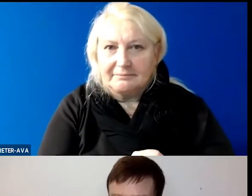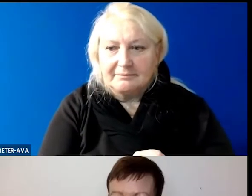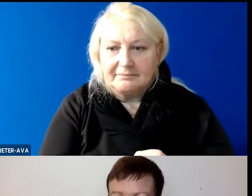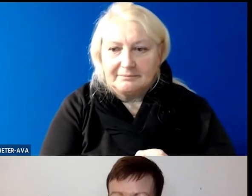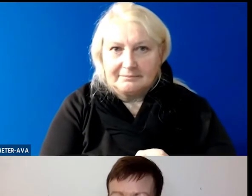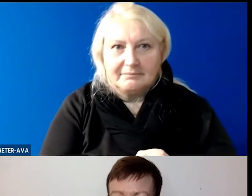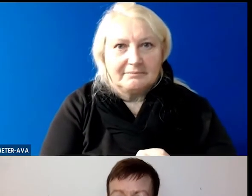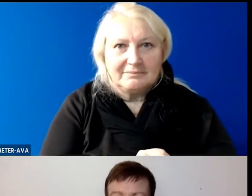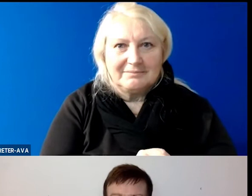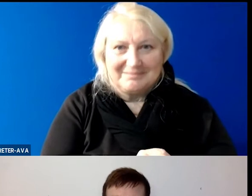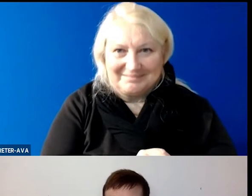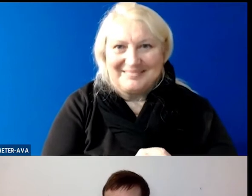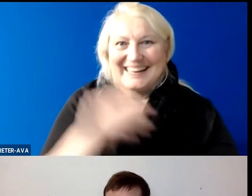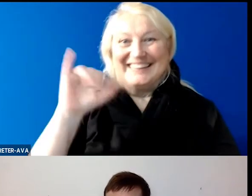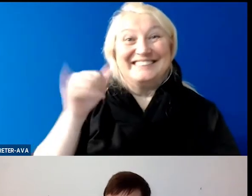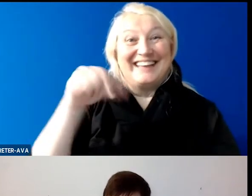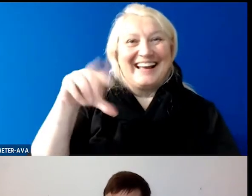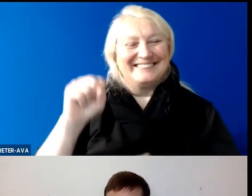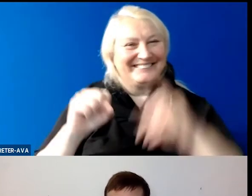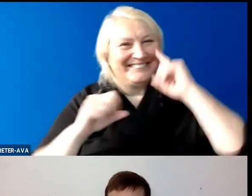Hello. My name is jaqs gallos aquines.